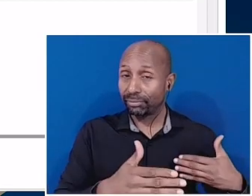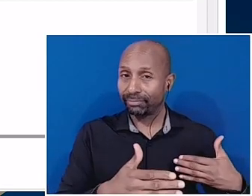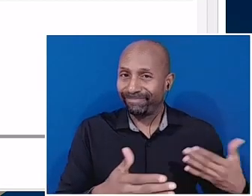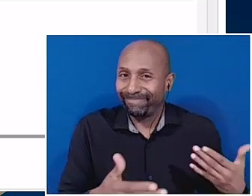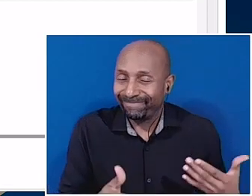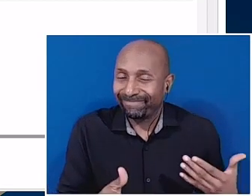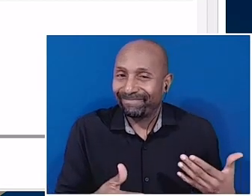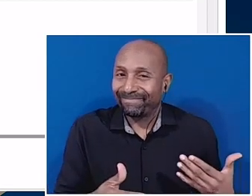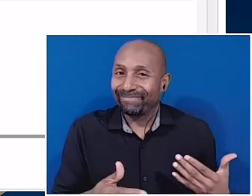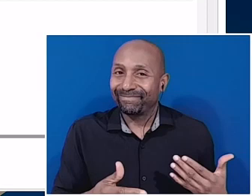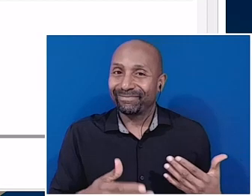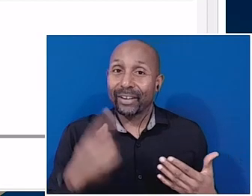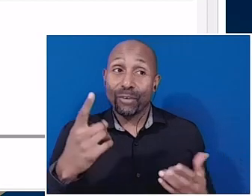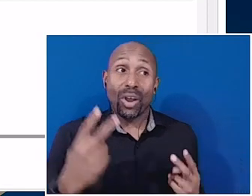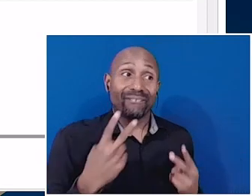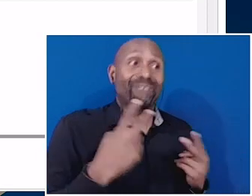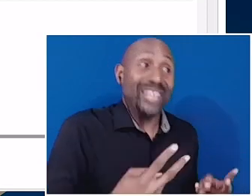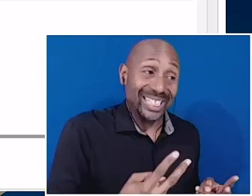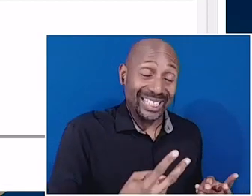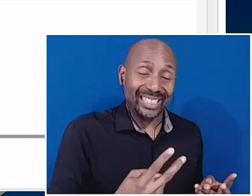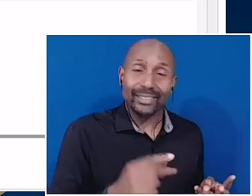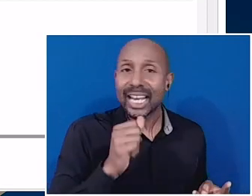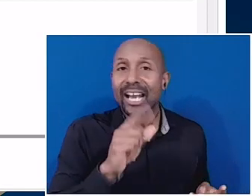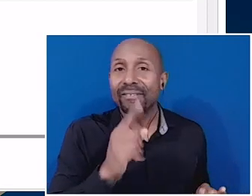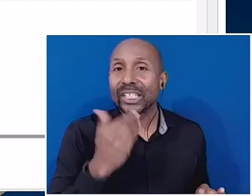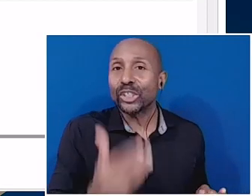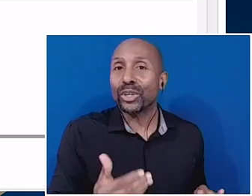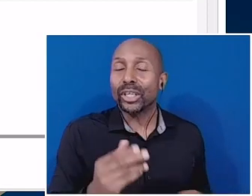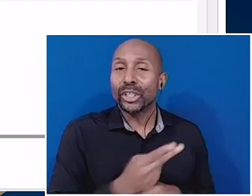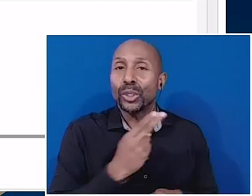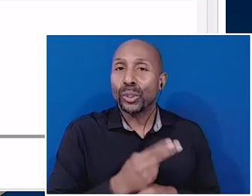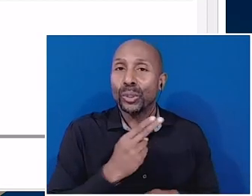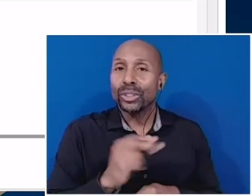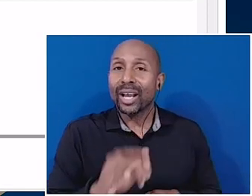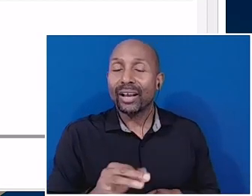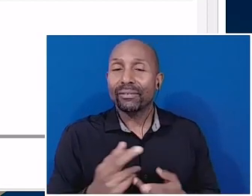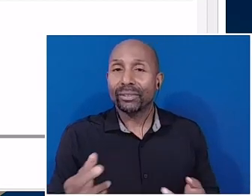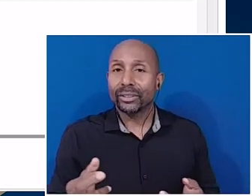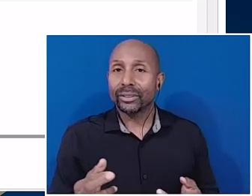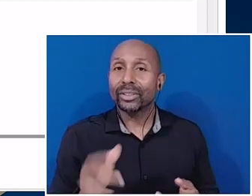And those resources include site reviewers. As the world gets busier,